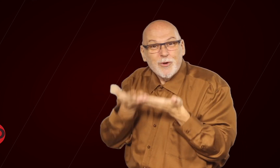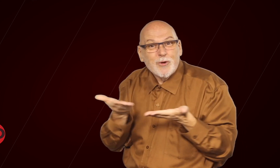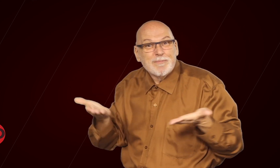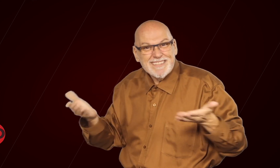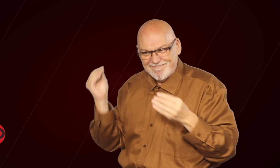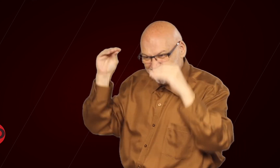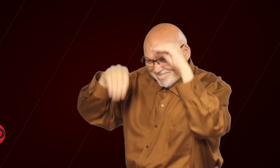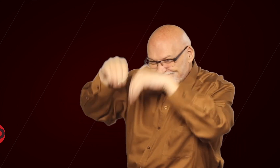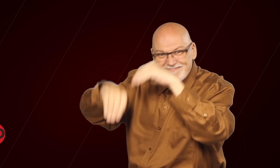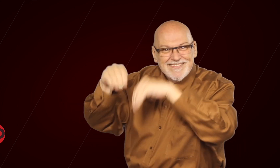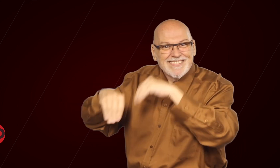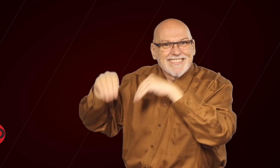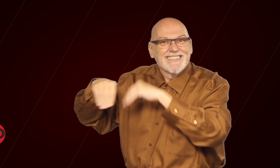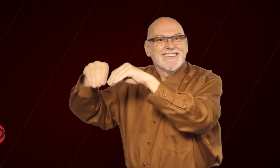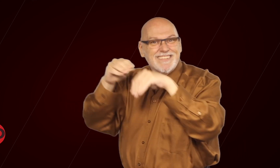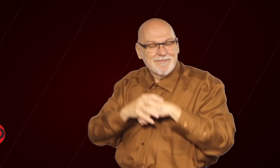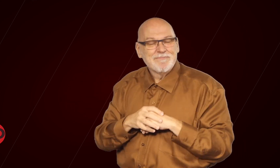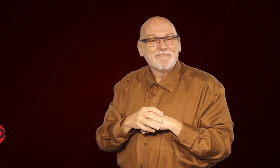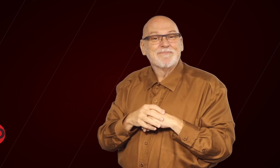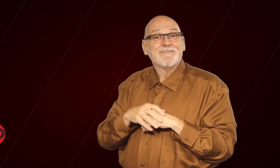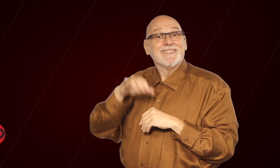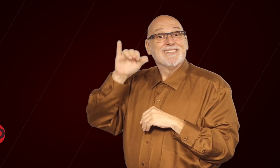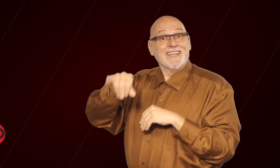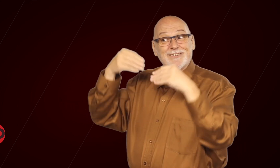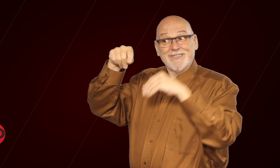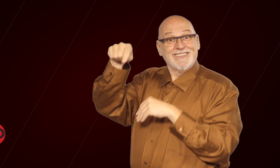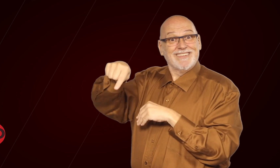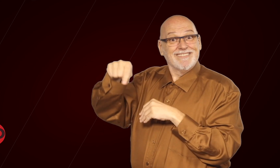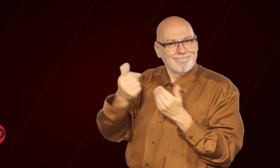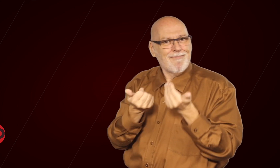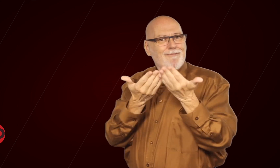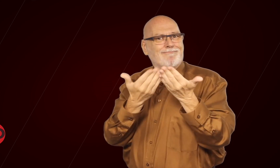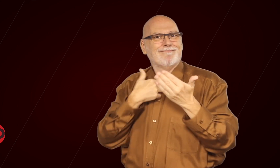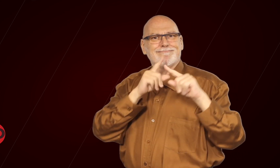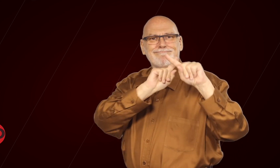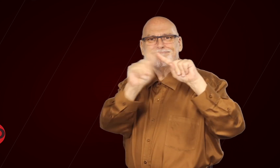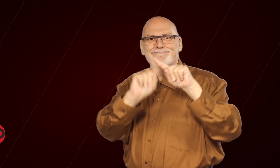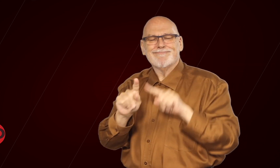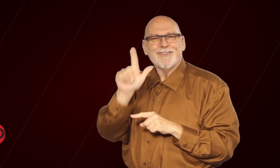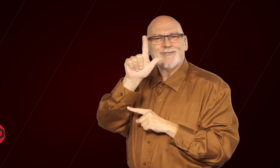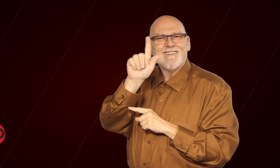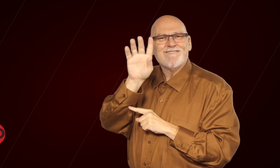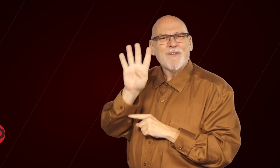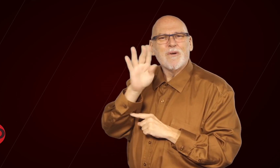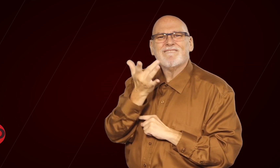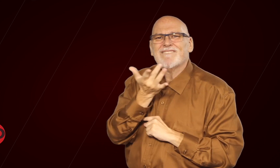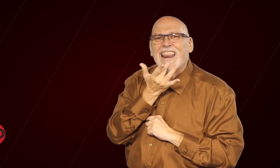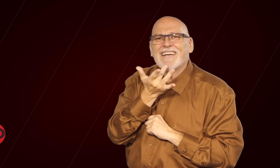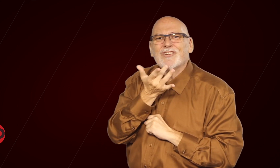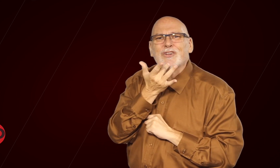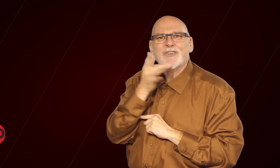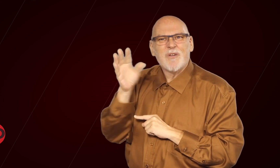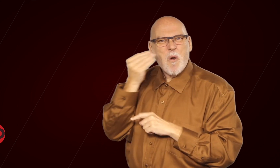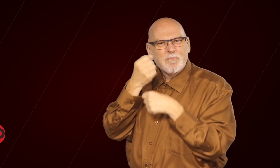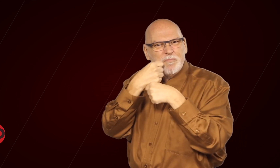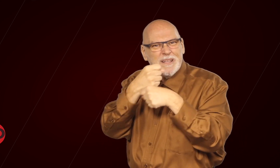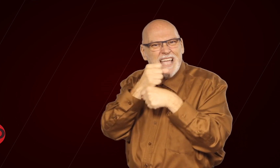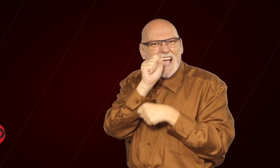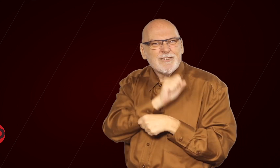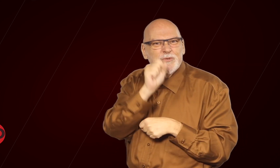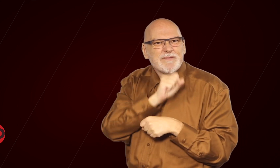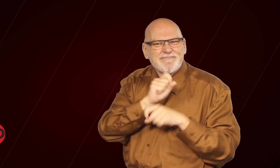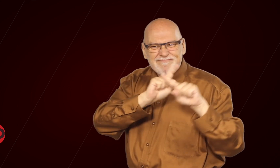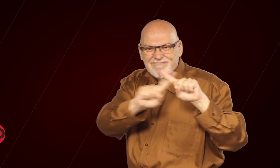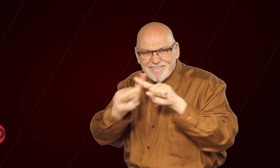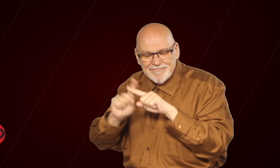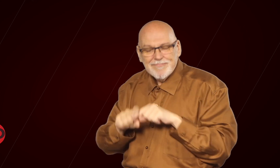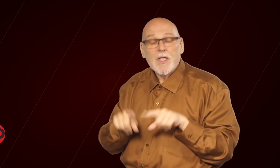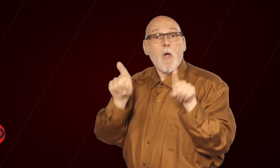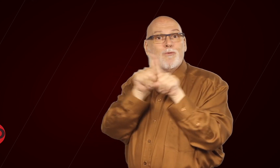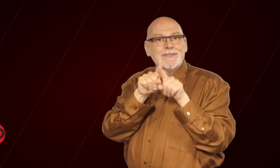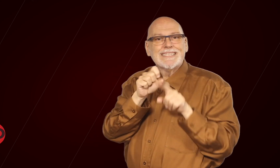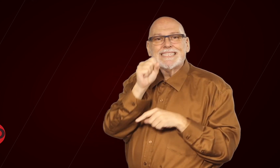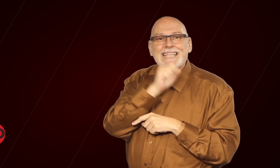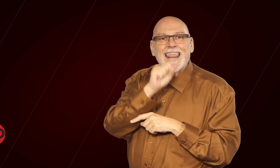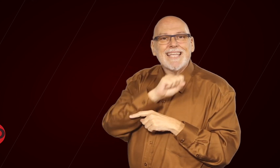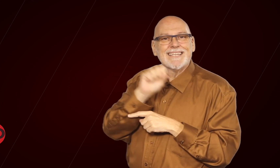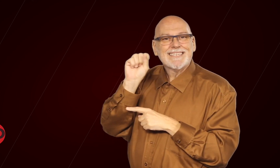installing ice cream-making equipment. The store offers 24 flavors